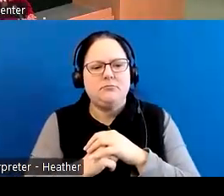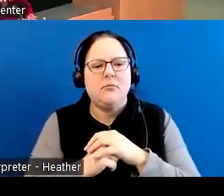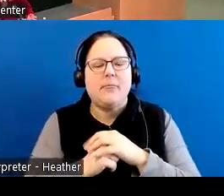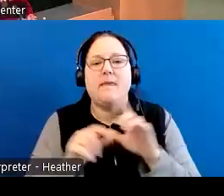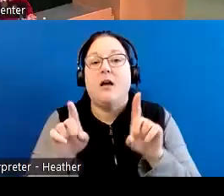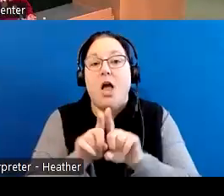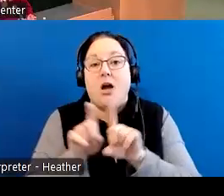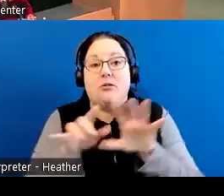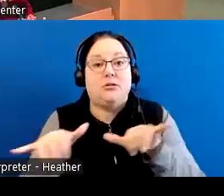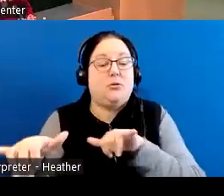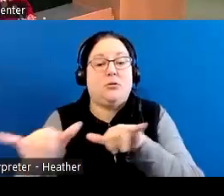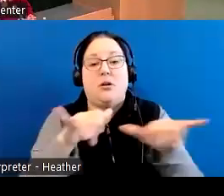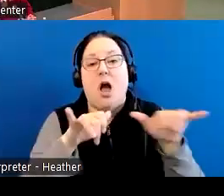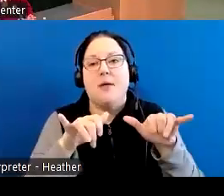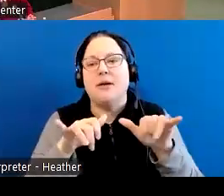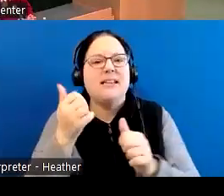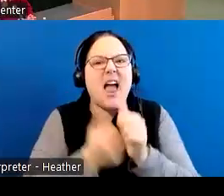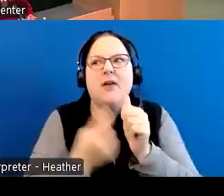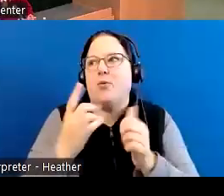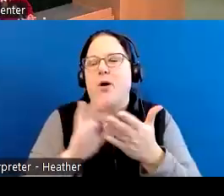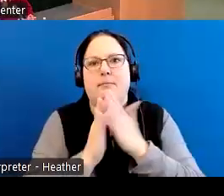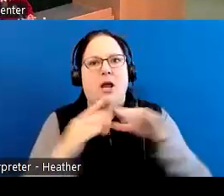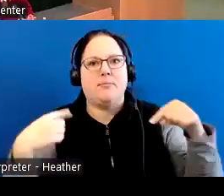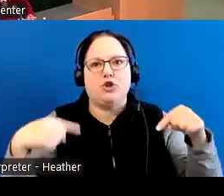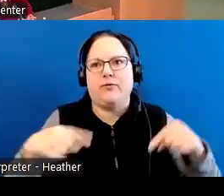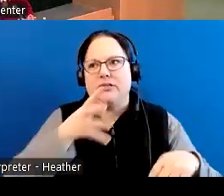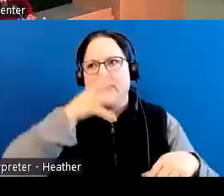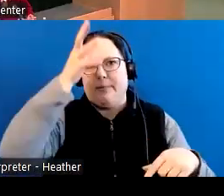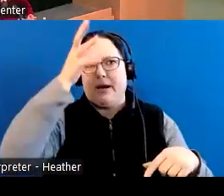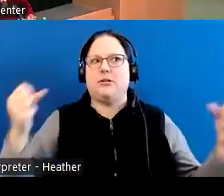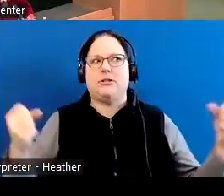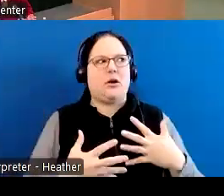sessions everyone's really nervous you know the parent is like terrified what's going to you know